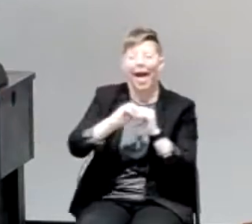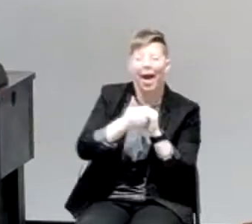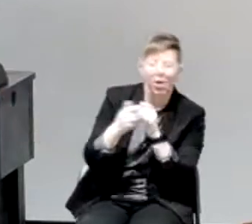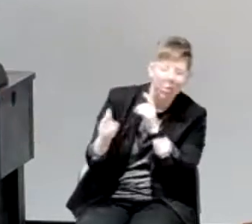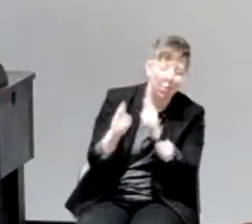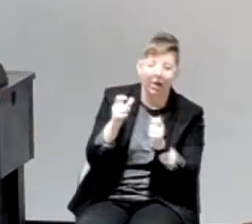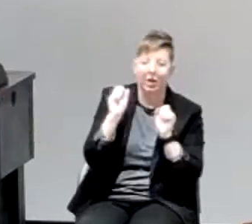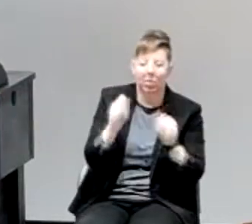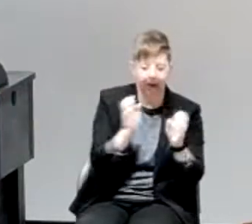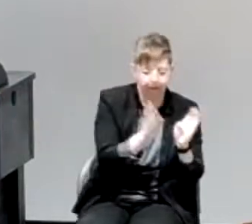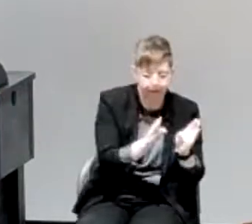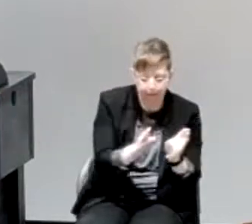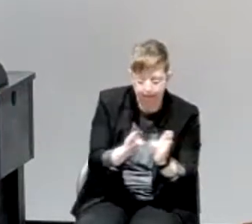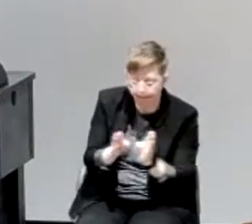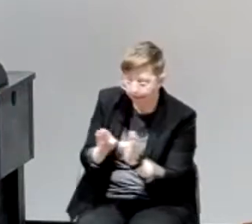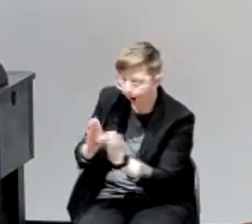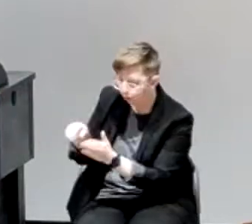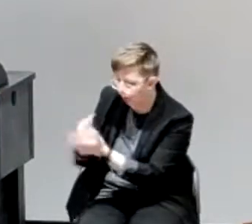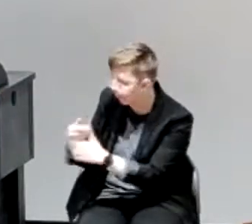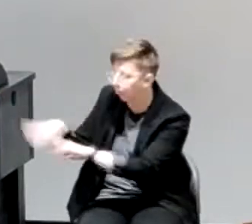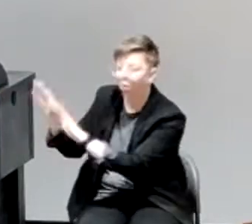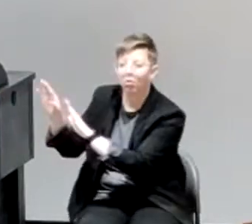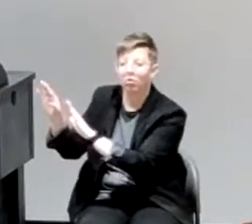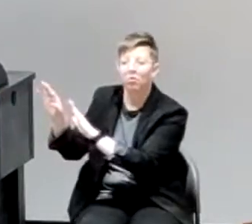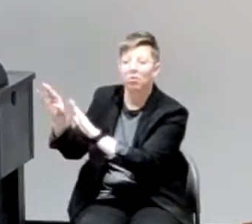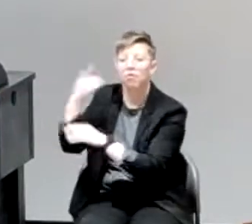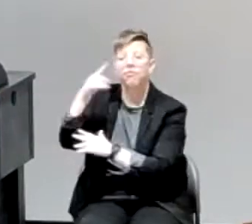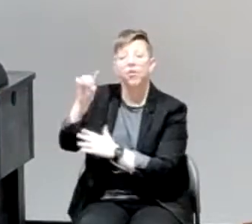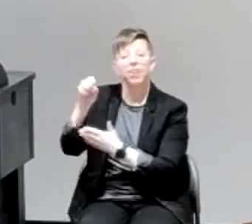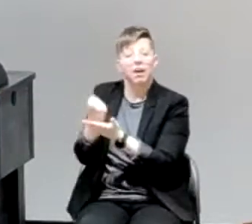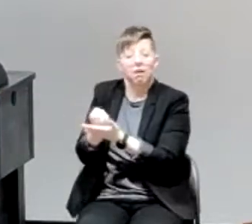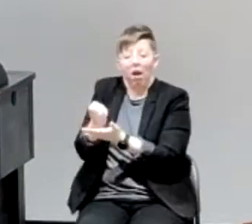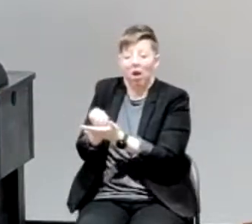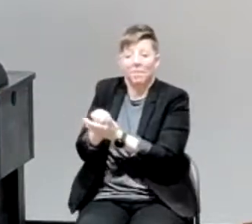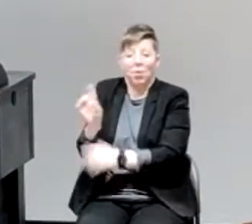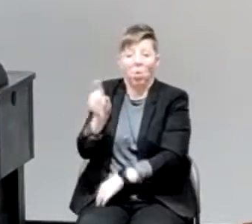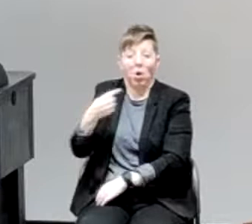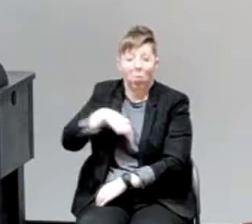degree of success around our future is going to be wholly a function of whether we can prepare the work